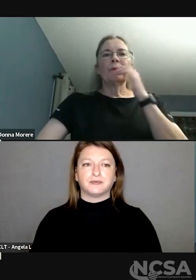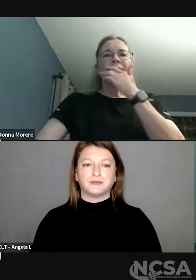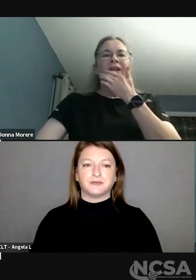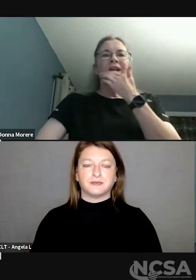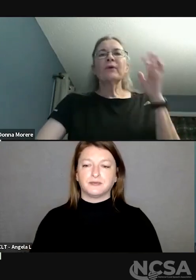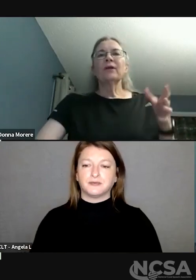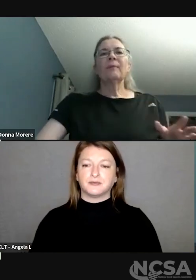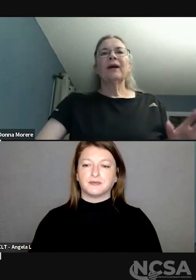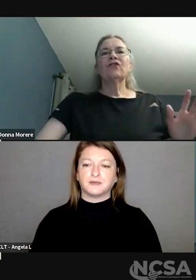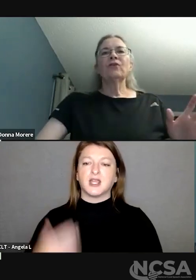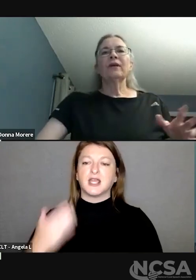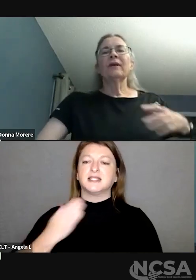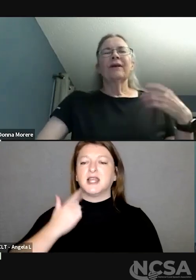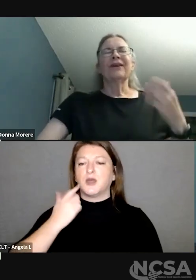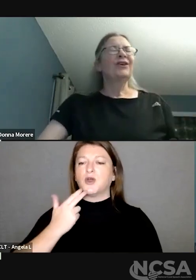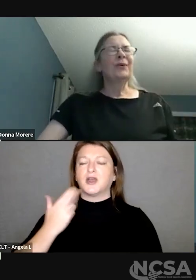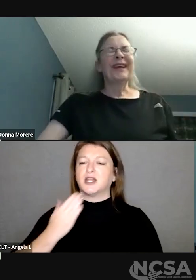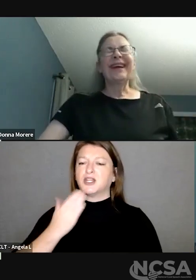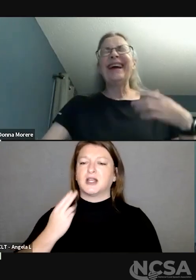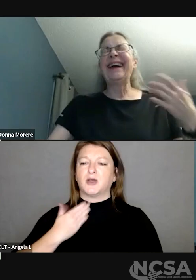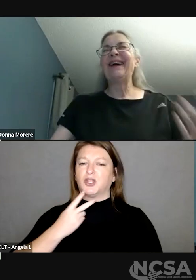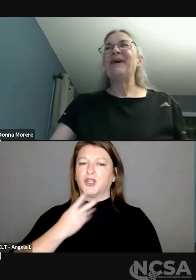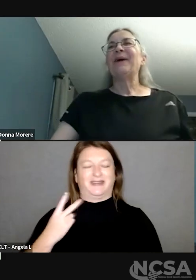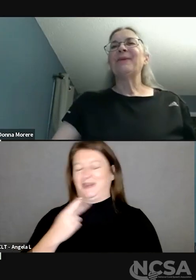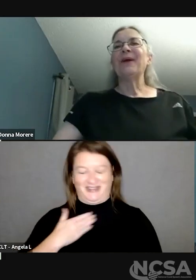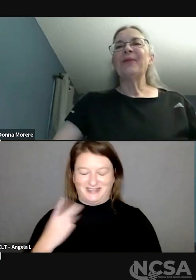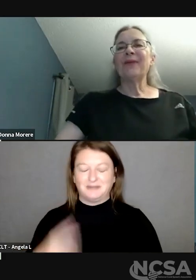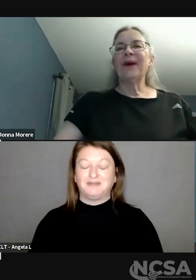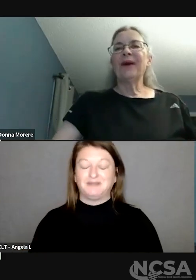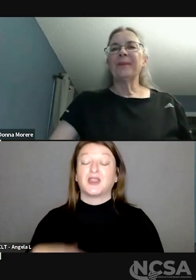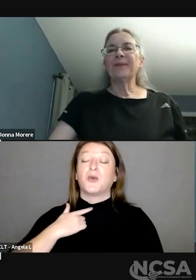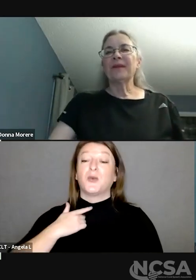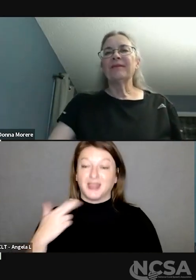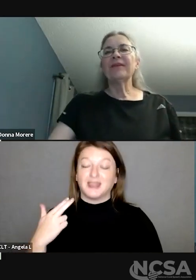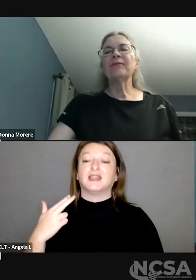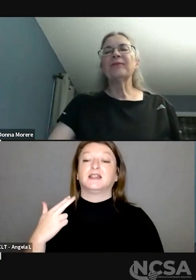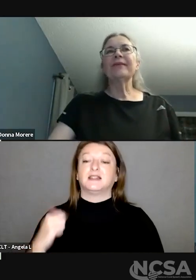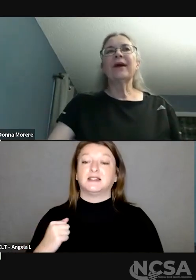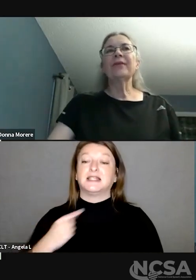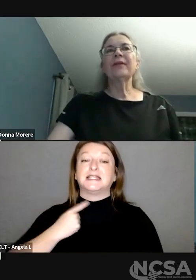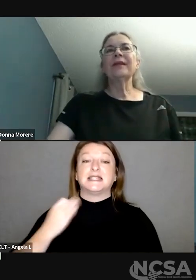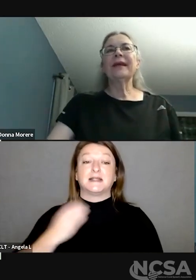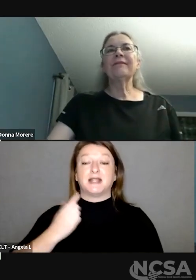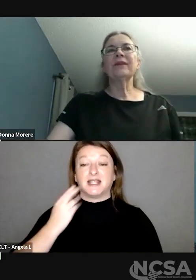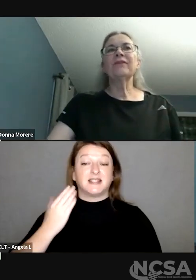Tonight we're gonna talk about cueing with disabilities other than deafness.